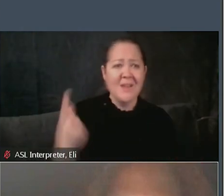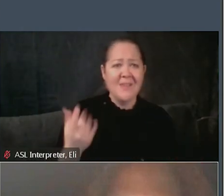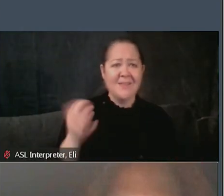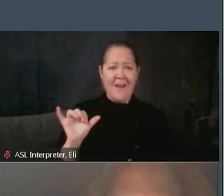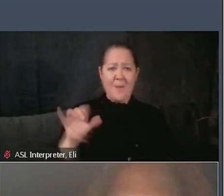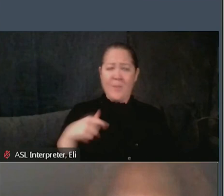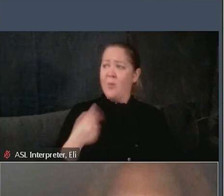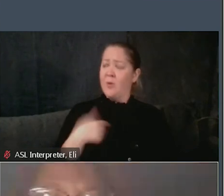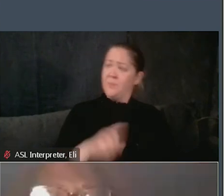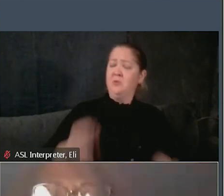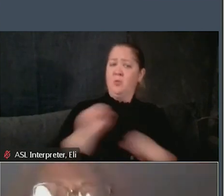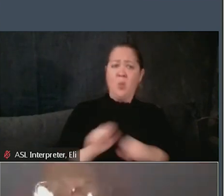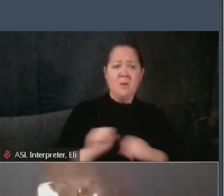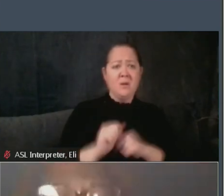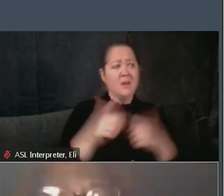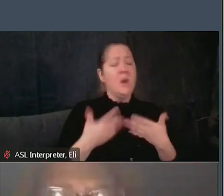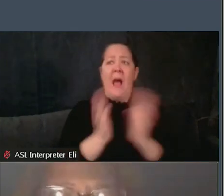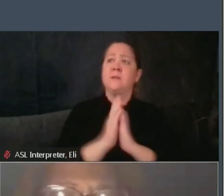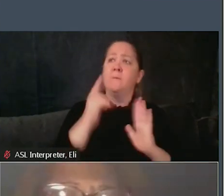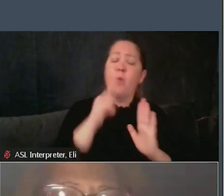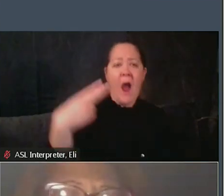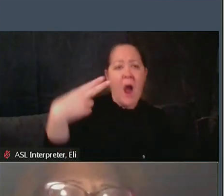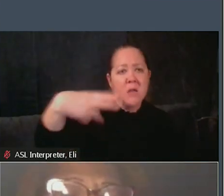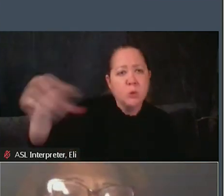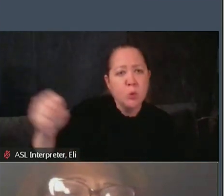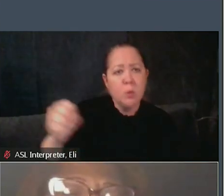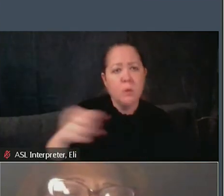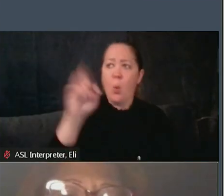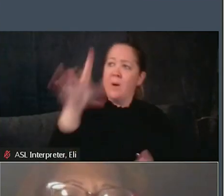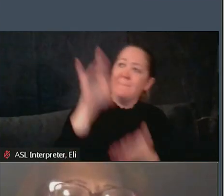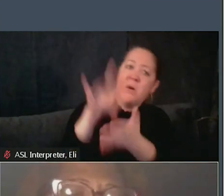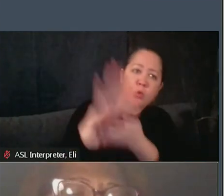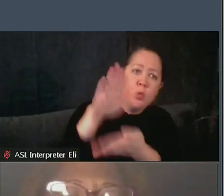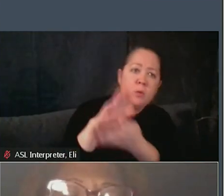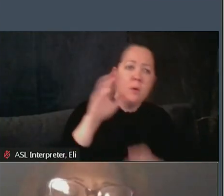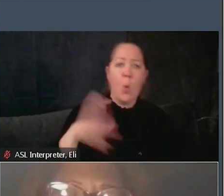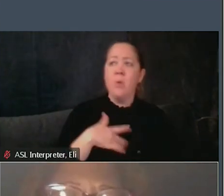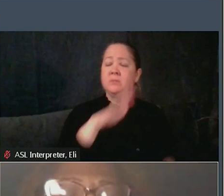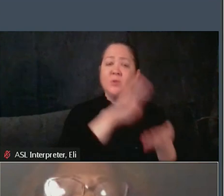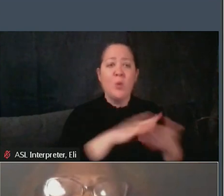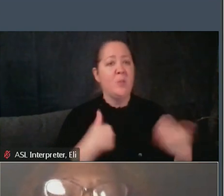trying to get a nuisance for high school or trying to get walking me on middle schools. I schools have a Baptist. They have mode, they have mildew.